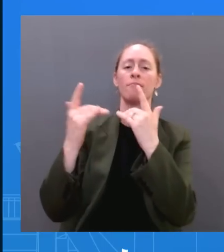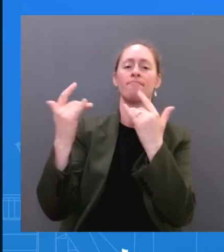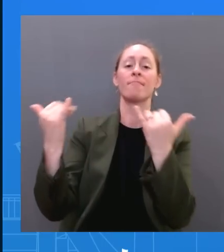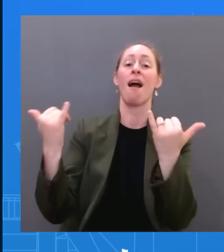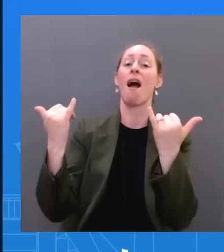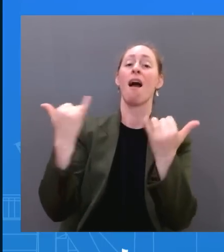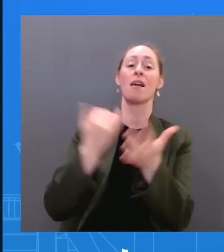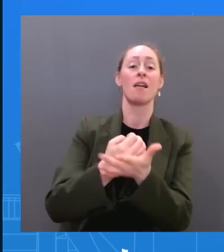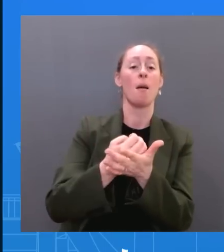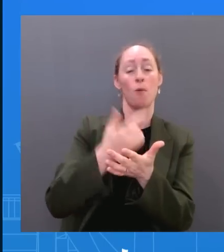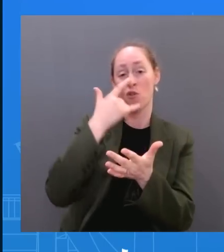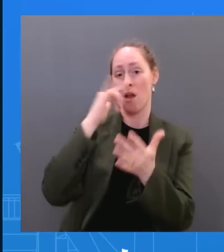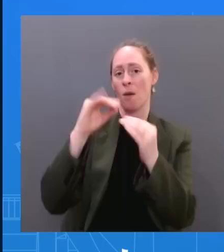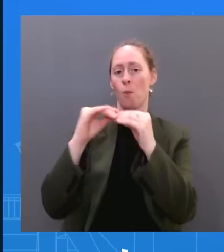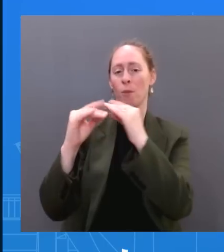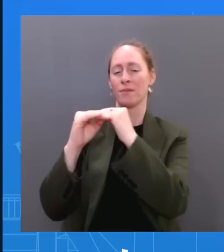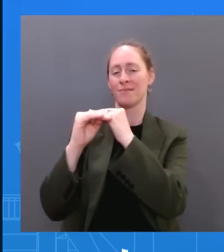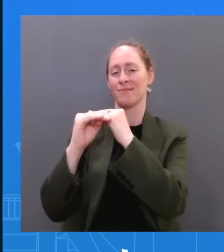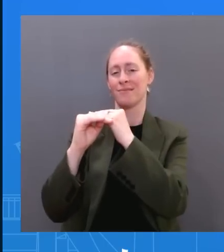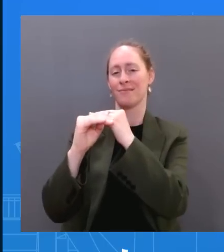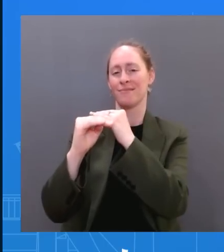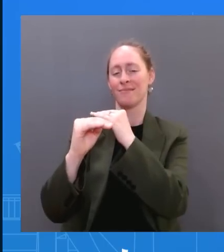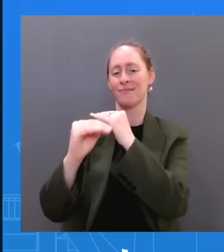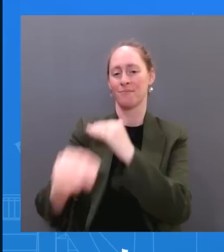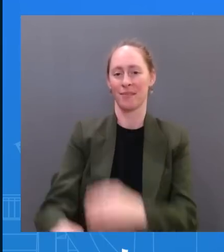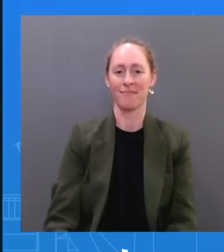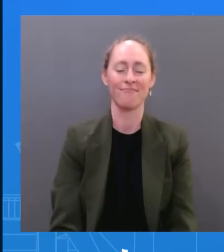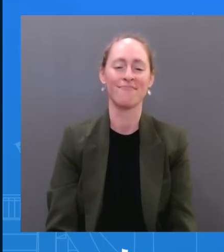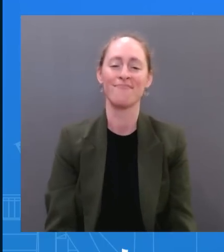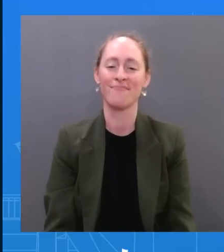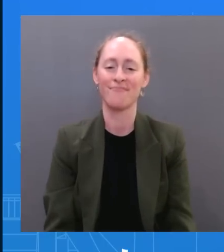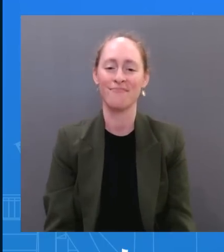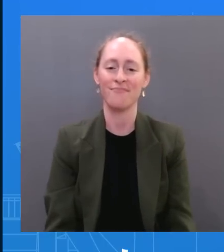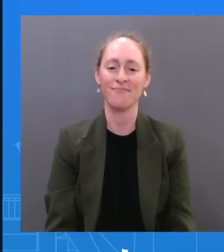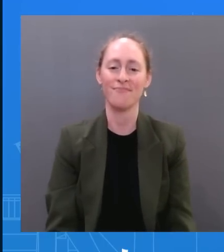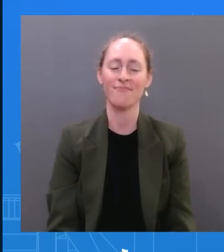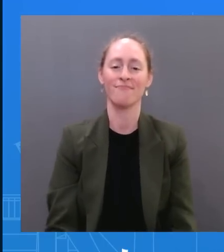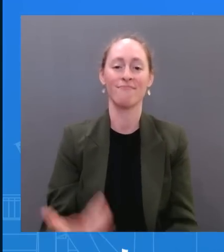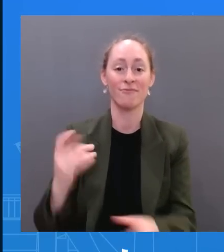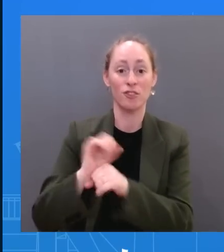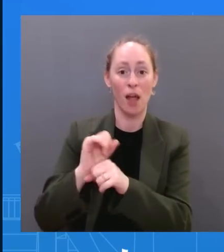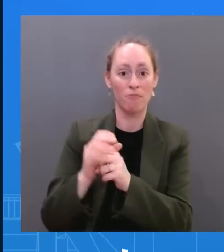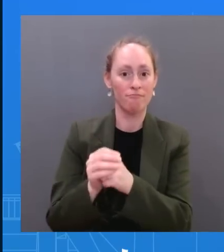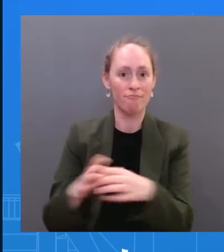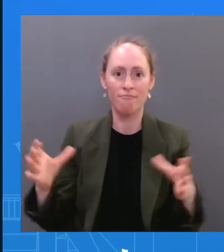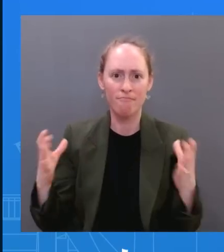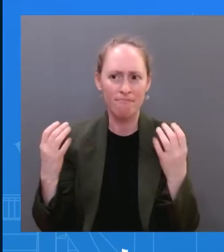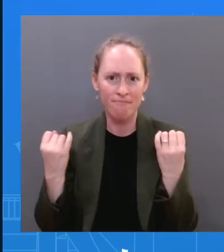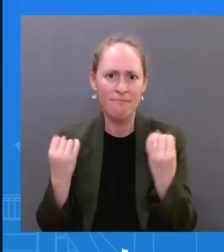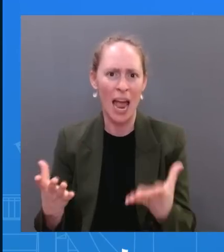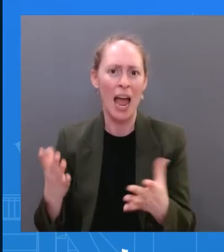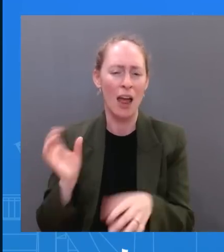And we're going to continue to focus on that, give the Federal Reserve its opportunity, its space to deal with inflation.